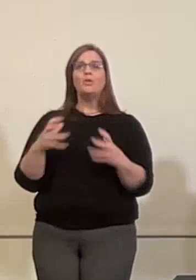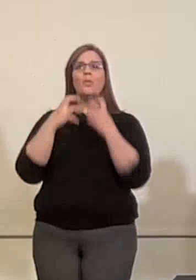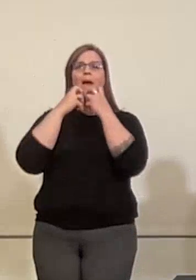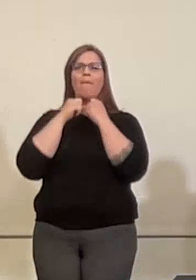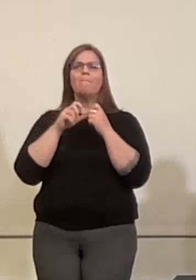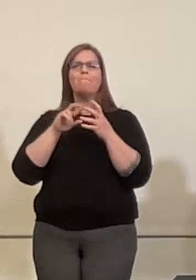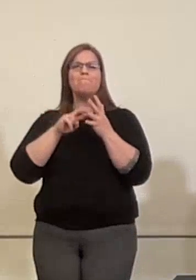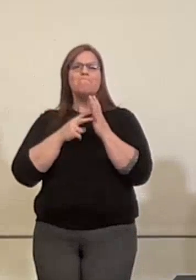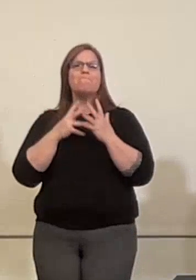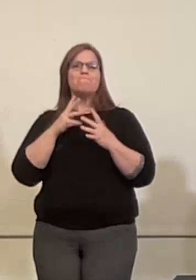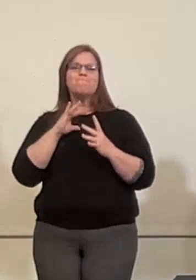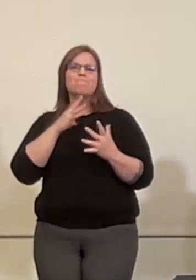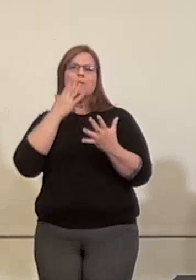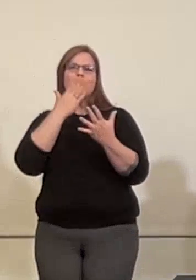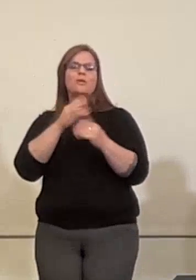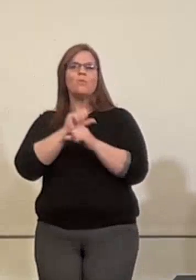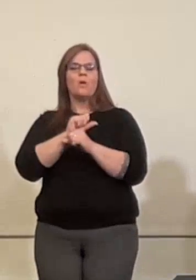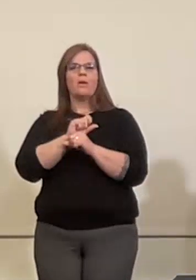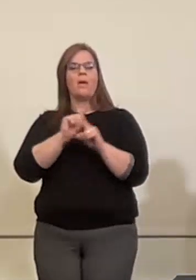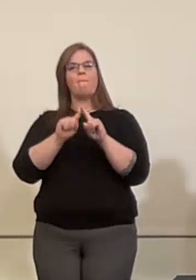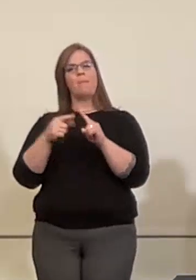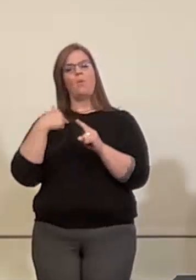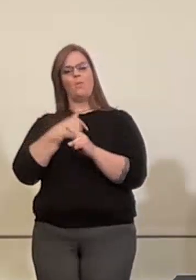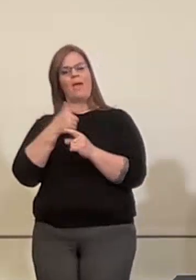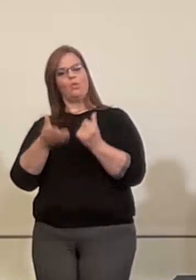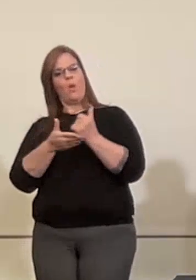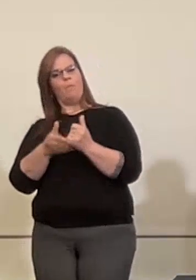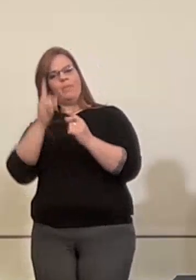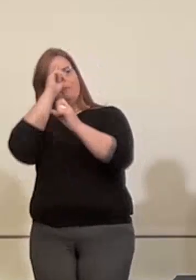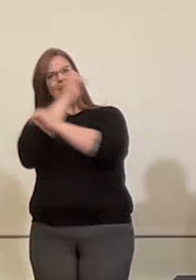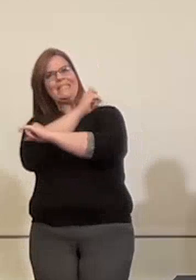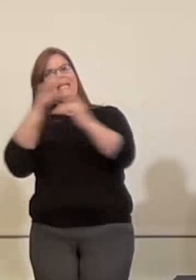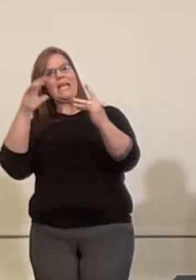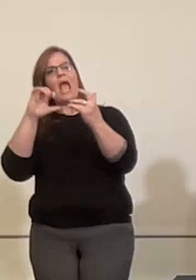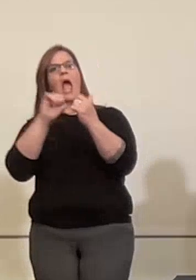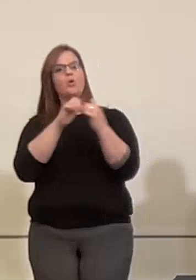We have to help them connect the dots to the work that they're doing and how it has an impact in people.